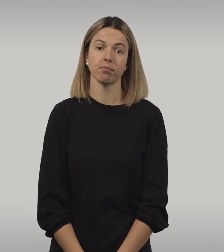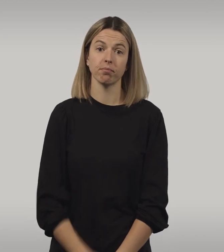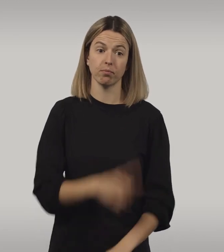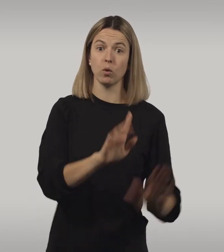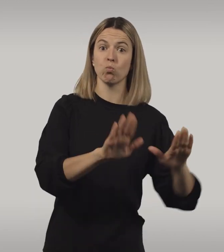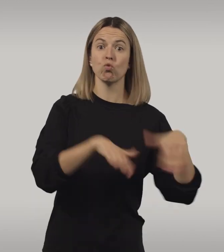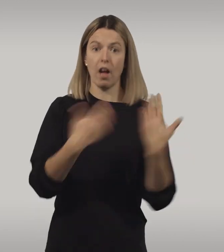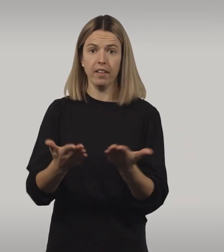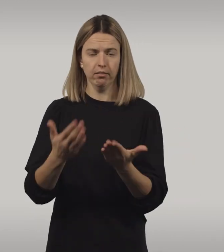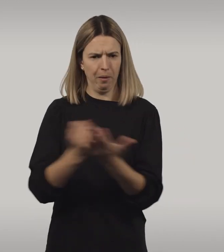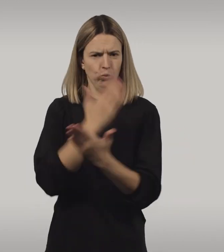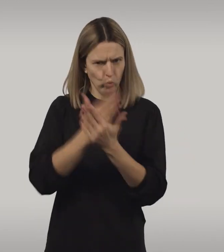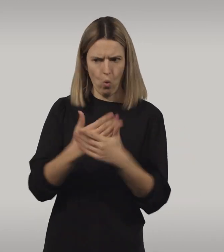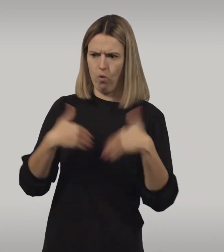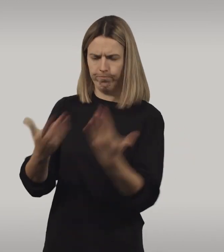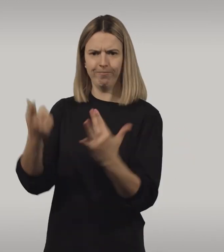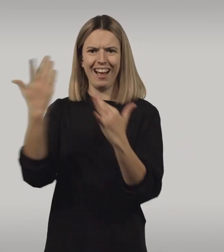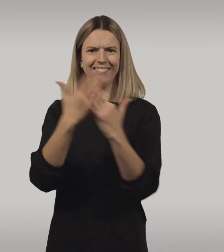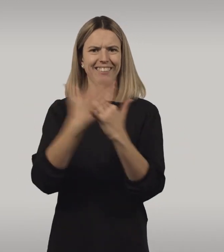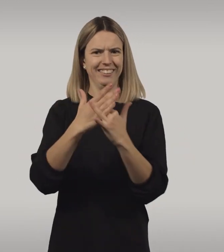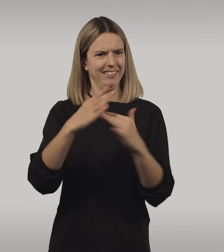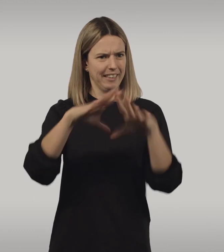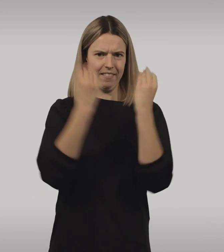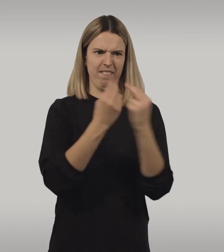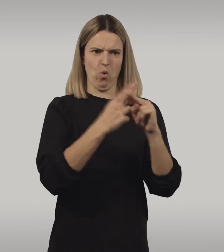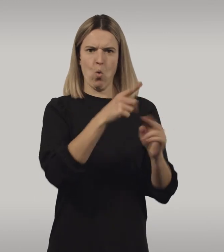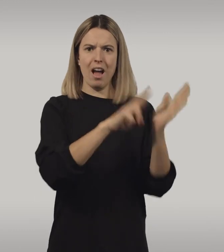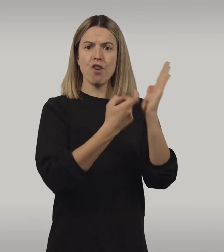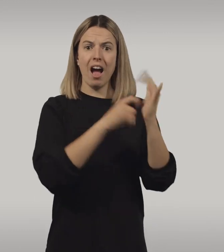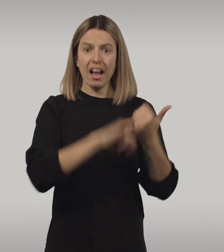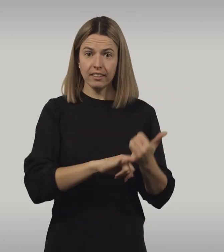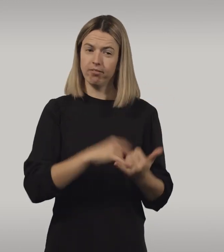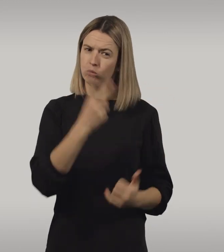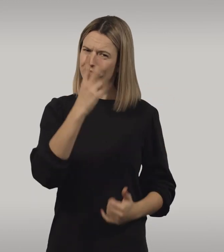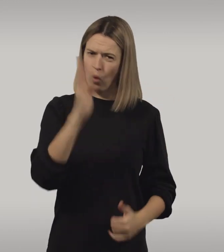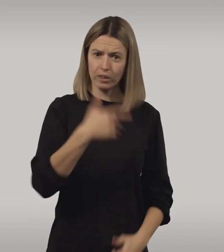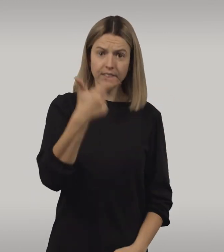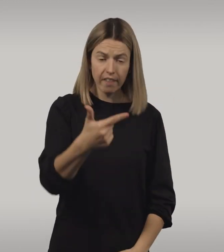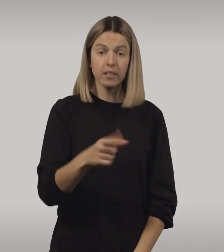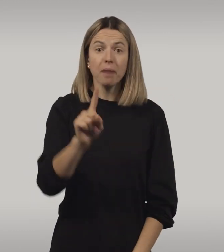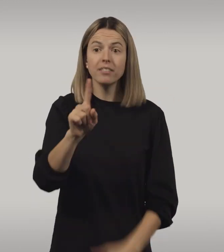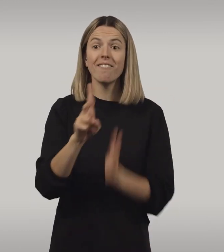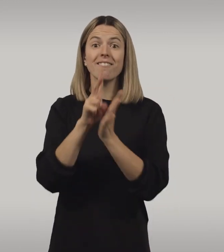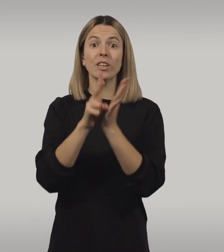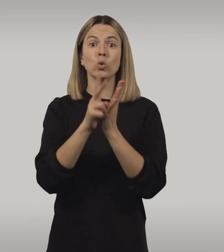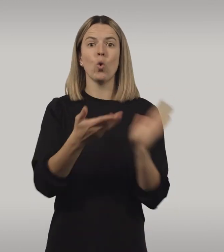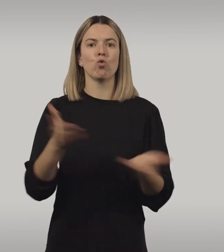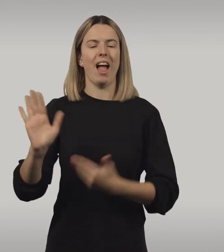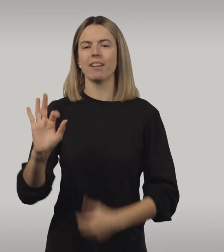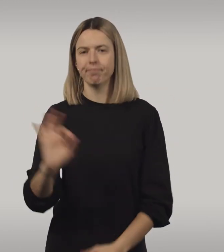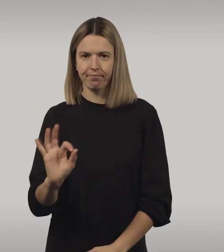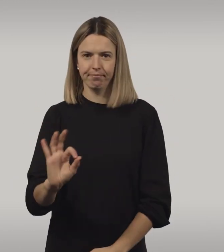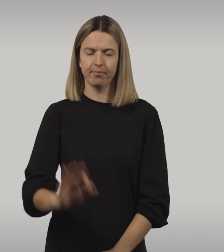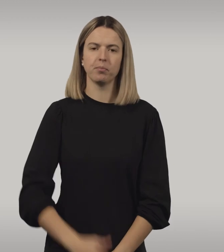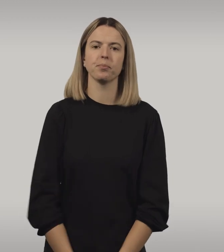circumstances in which calls may be monitored or recorded, such as for legal reasons,